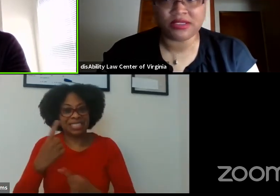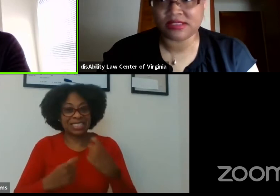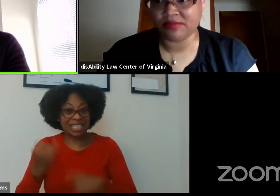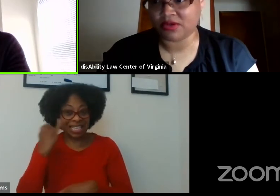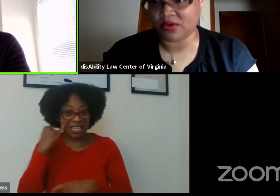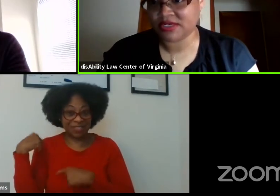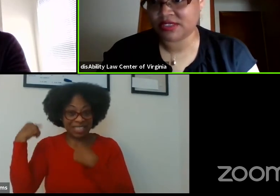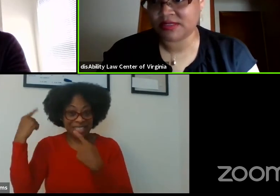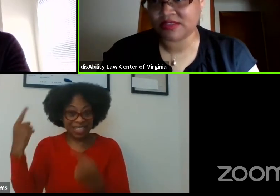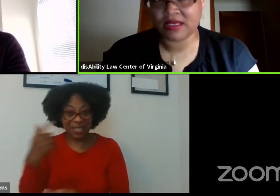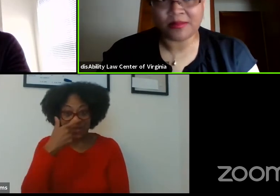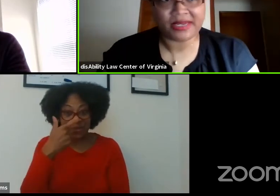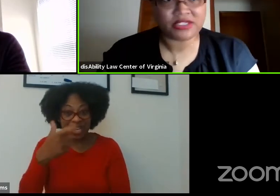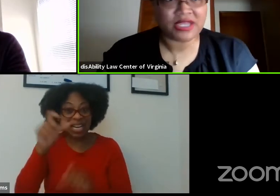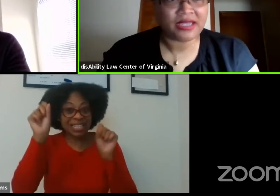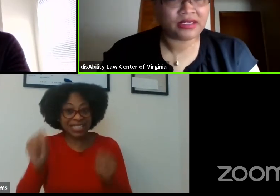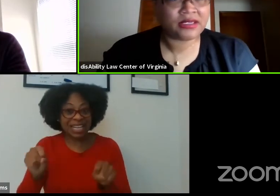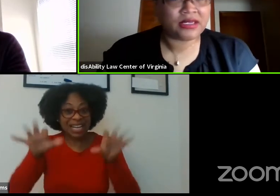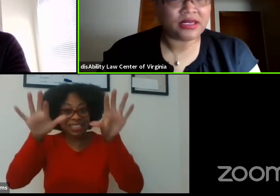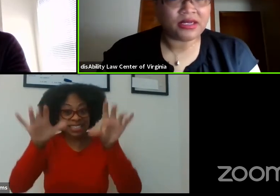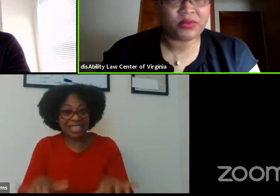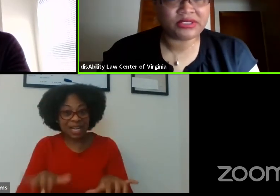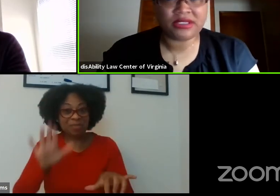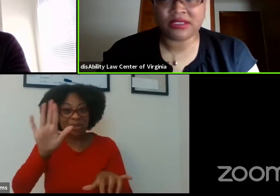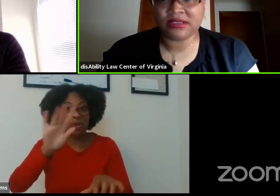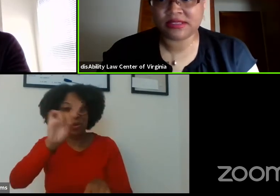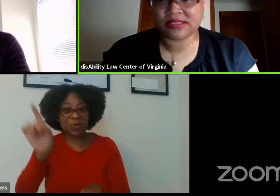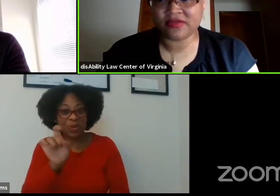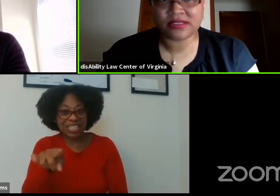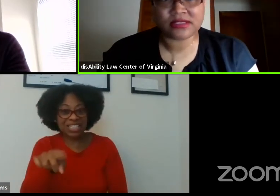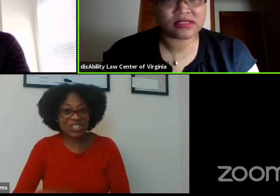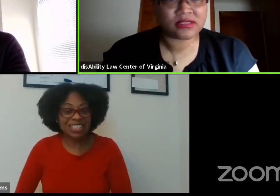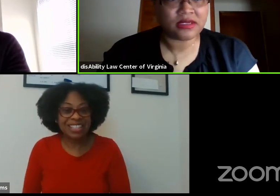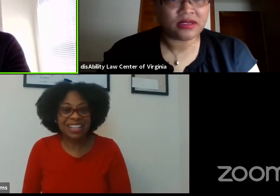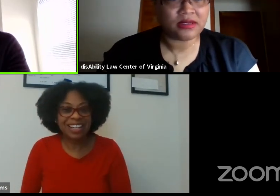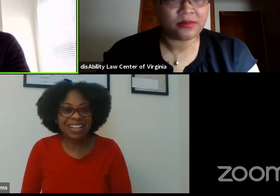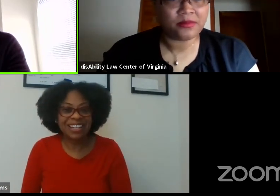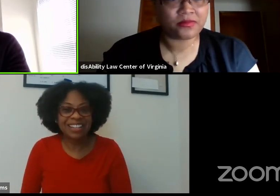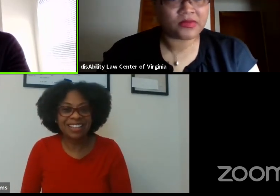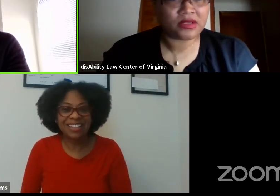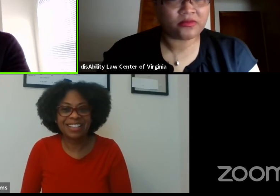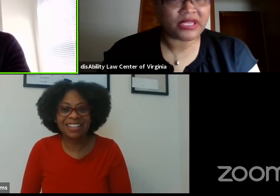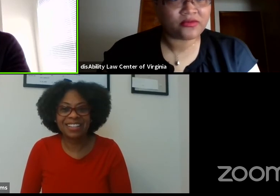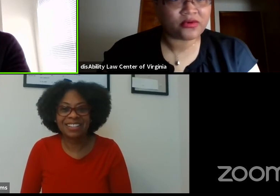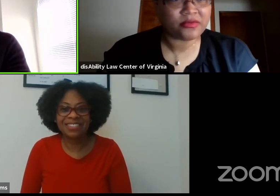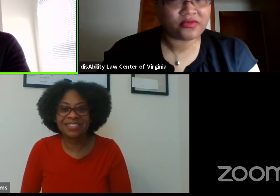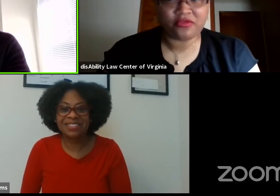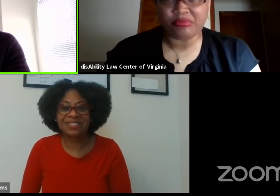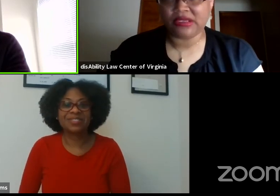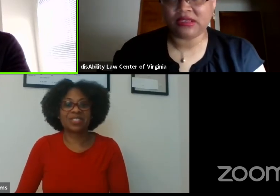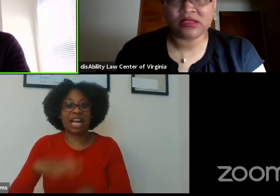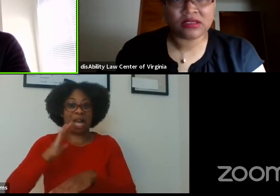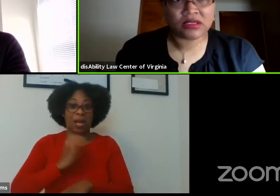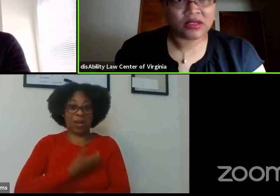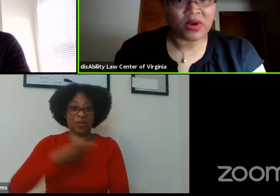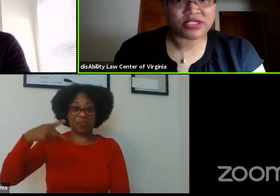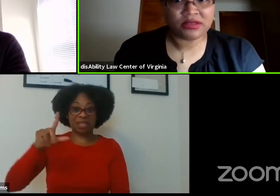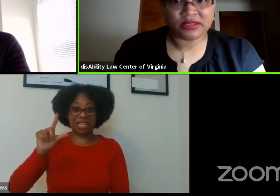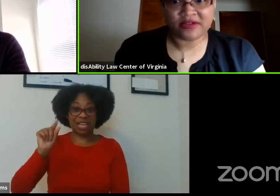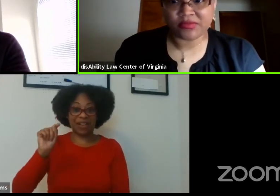you can submit your questions by chat within AccelEvents platform if you have been watching